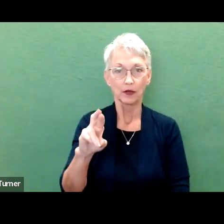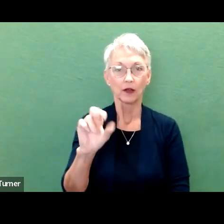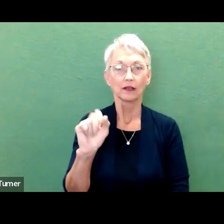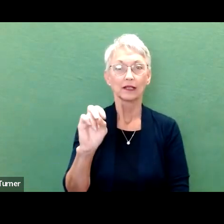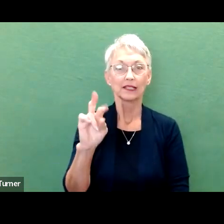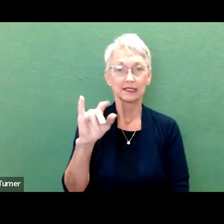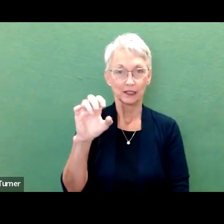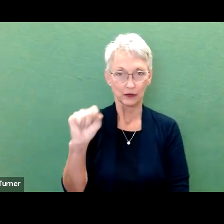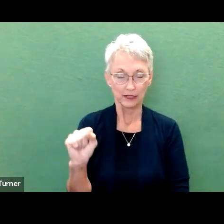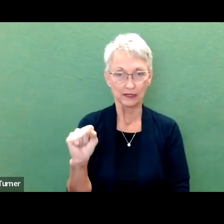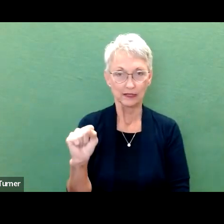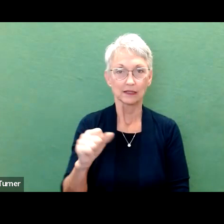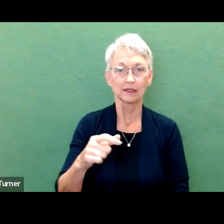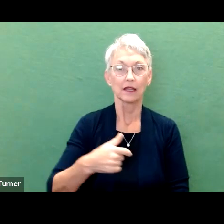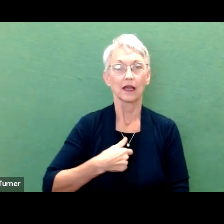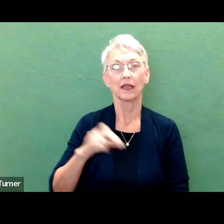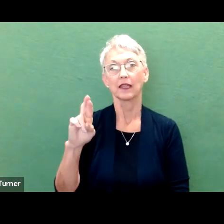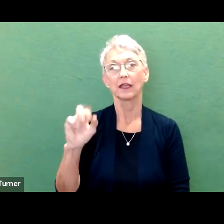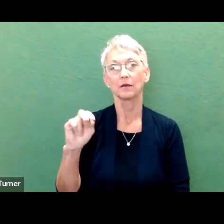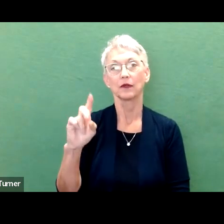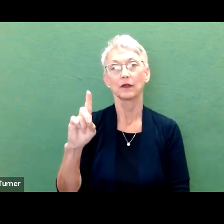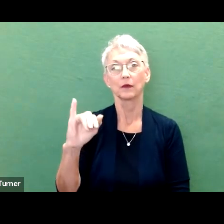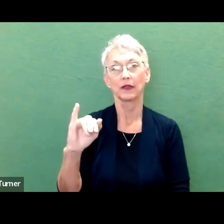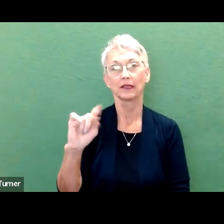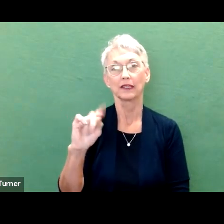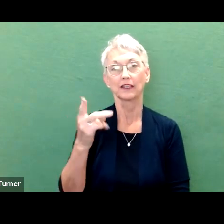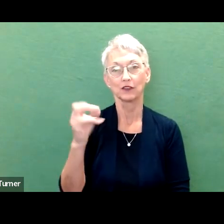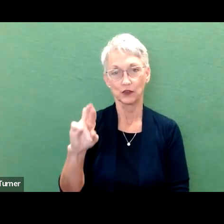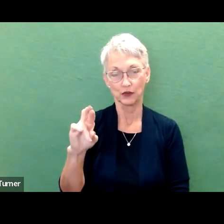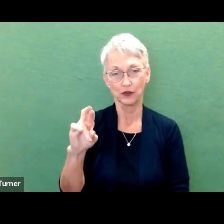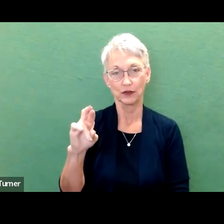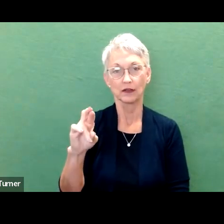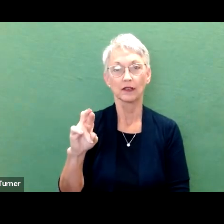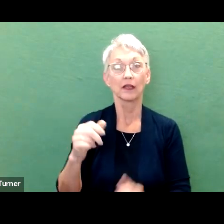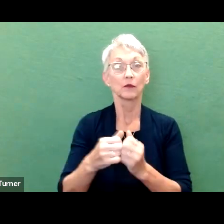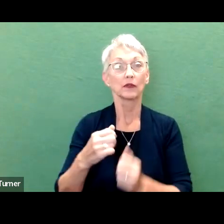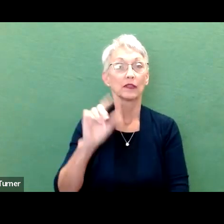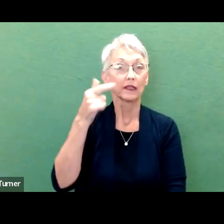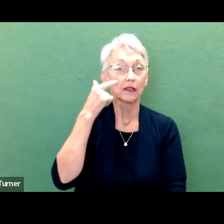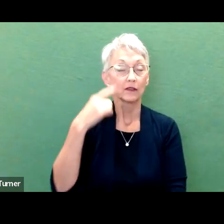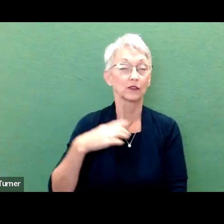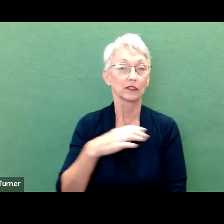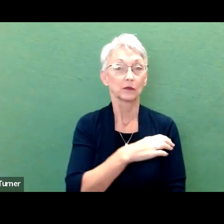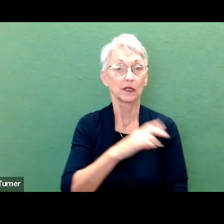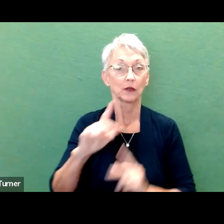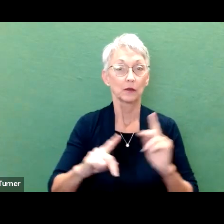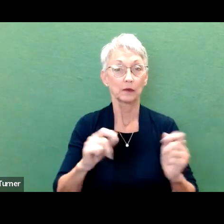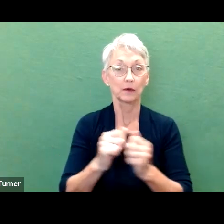Recording in progress. Randi Turner: Again, welcome to Access for